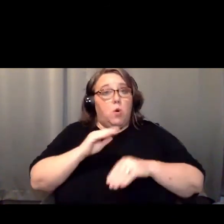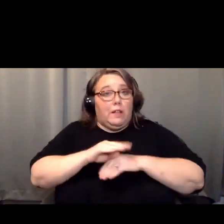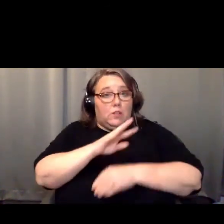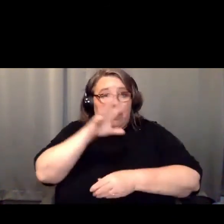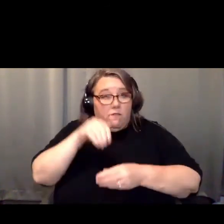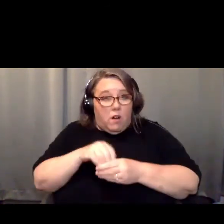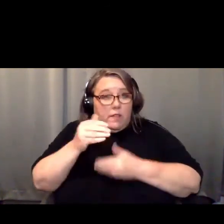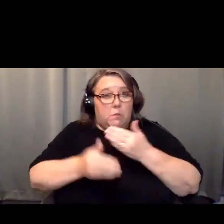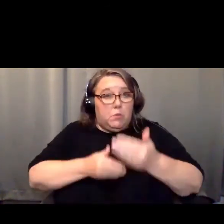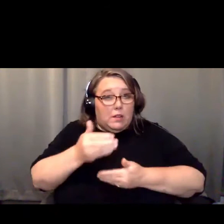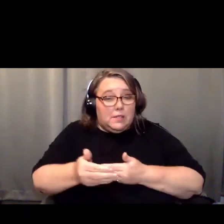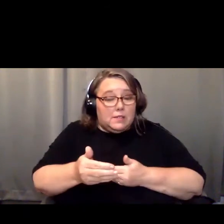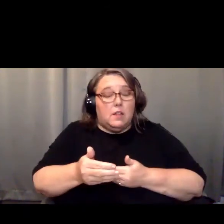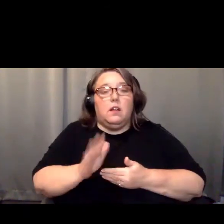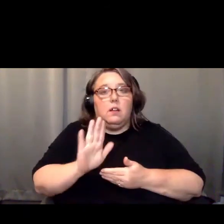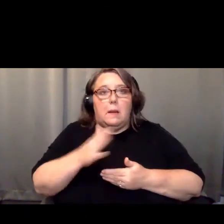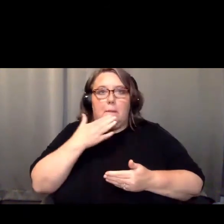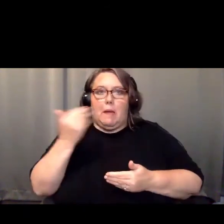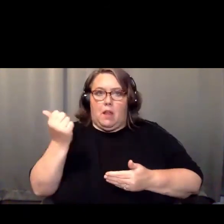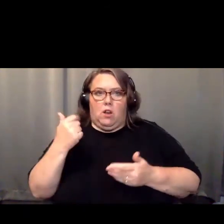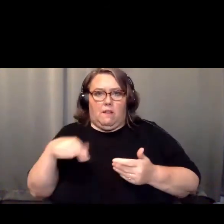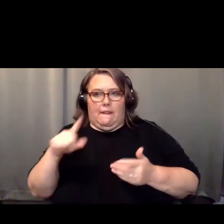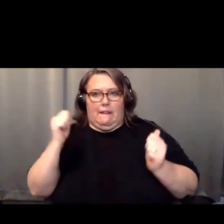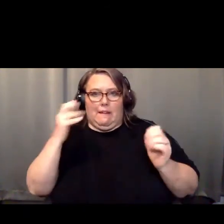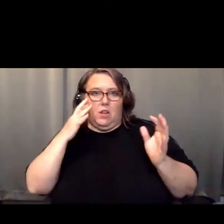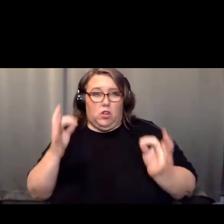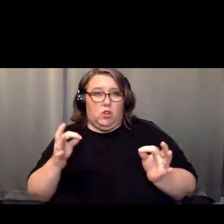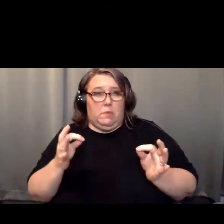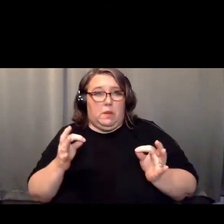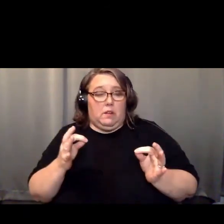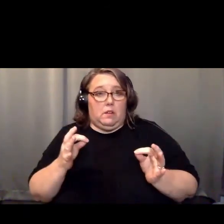the better that they can determine what the needs might be